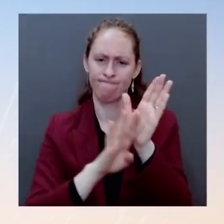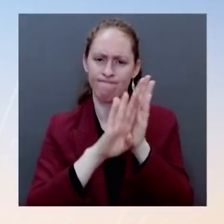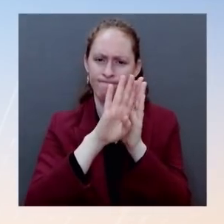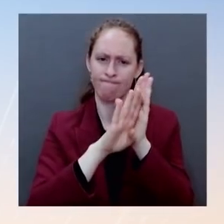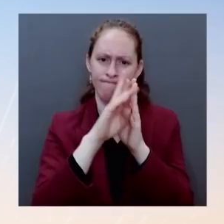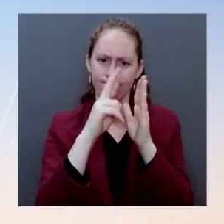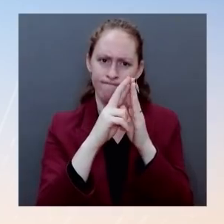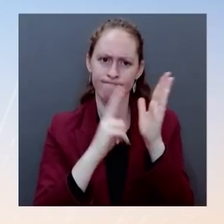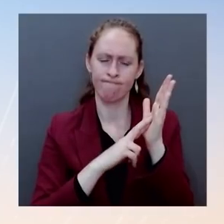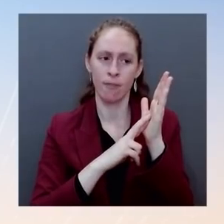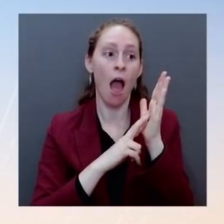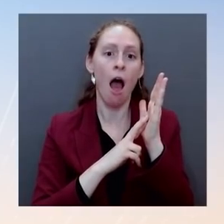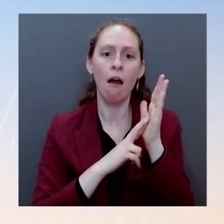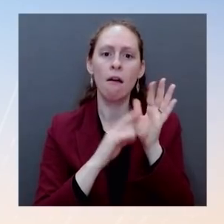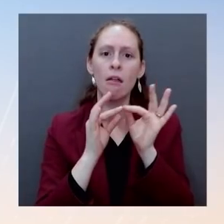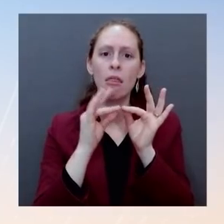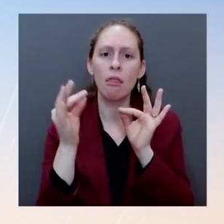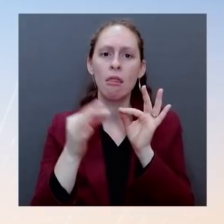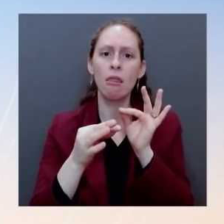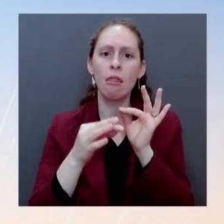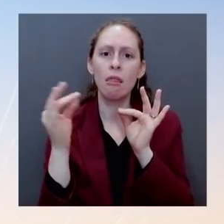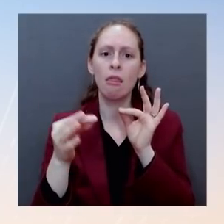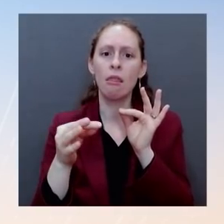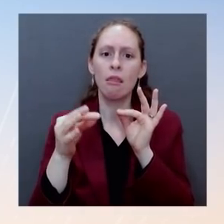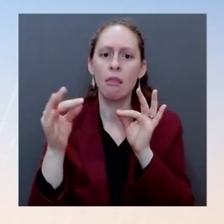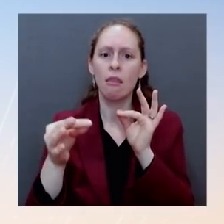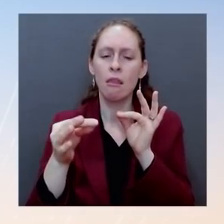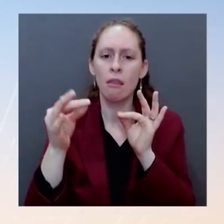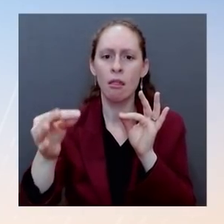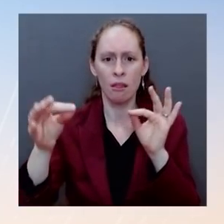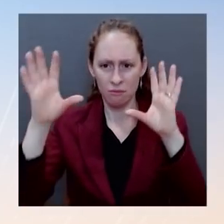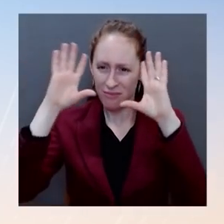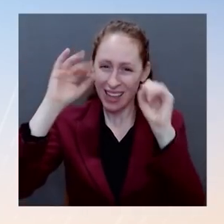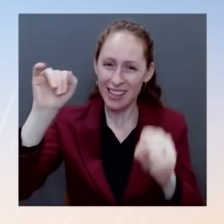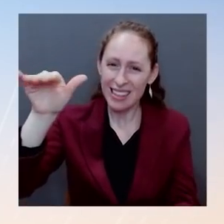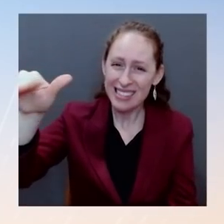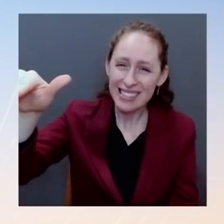And if so, how is it not just important to the President but urgent?